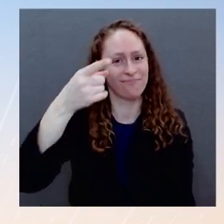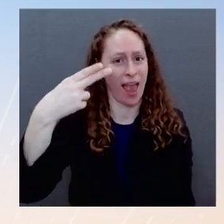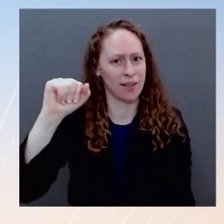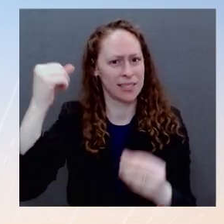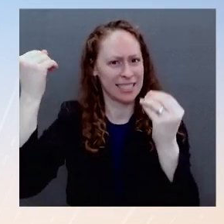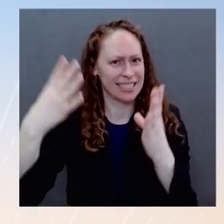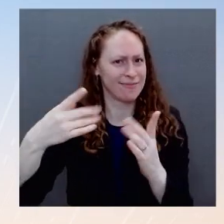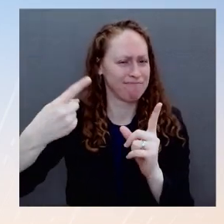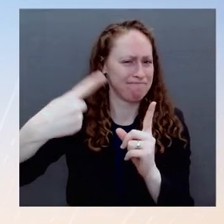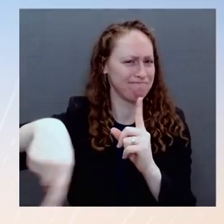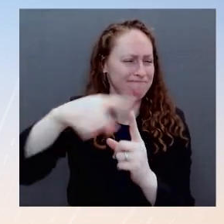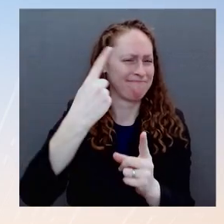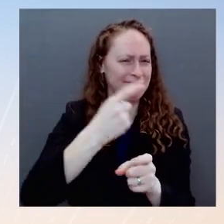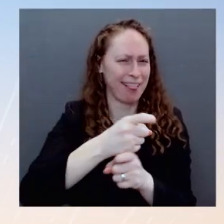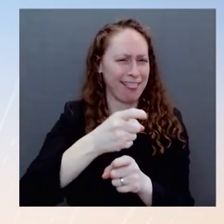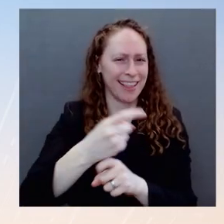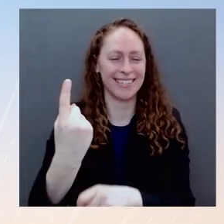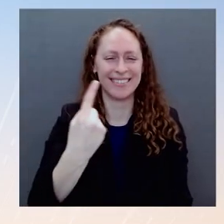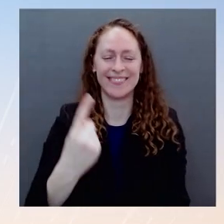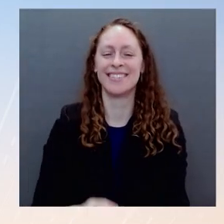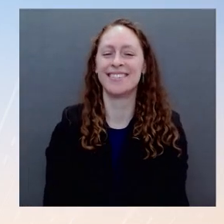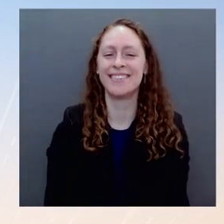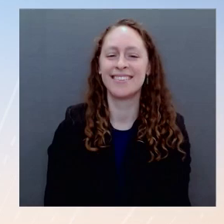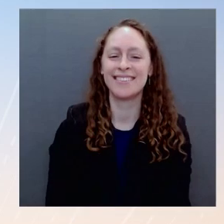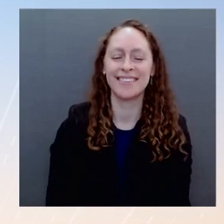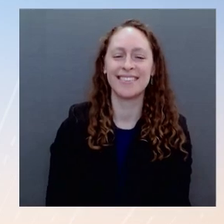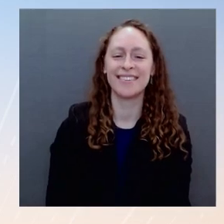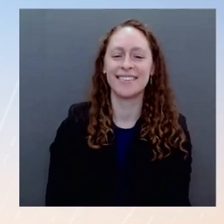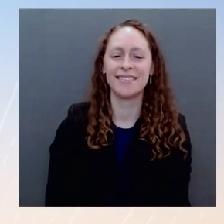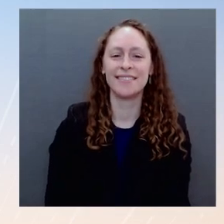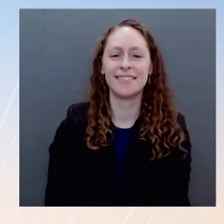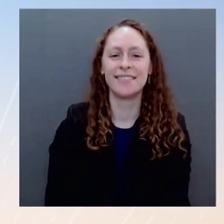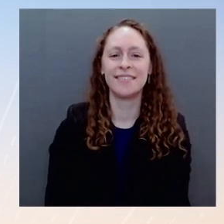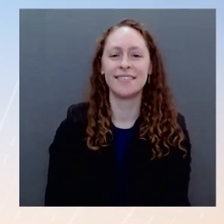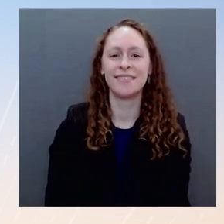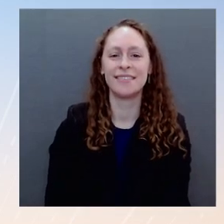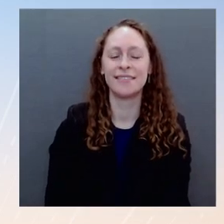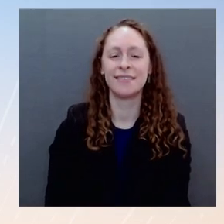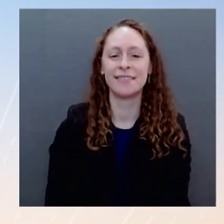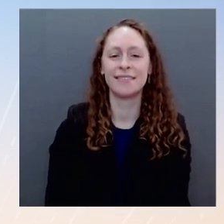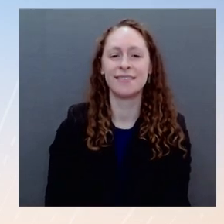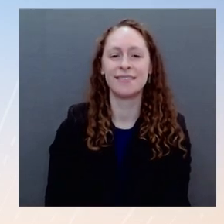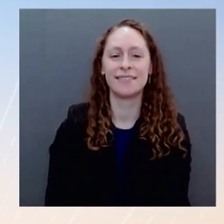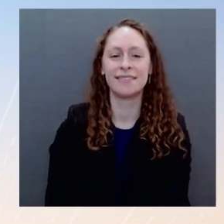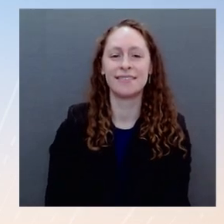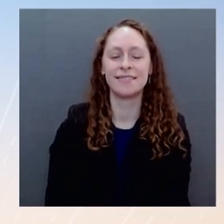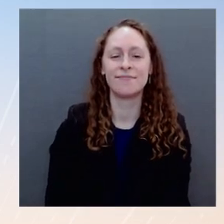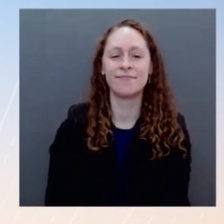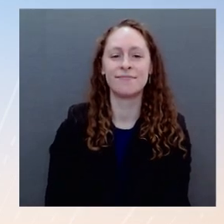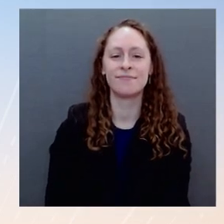it is a Friday in a very busy news week. So, I will -- everybody should take any pressure off of Chris. Go ahead.